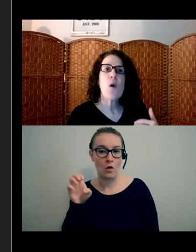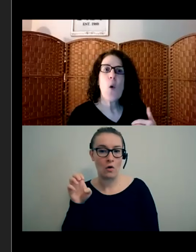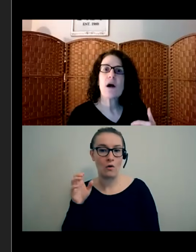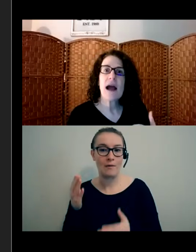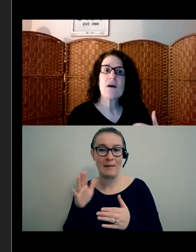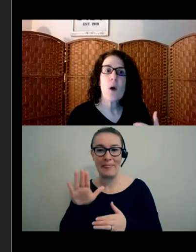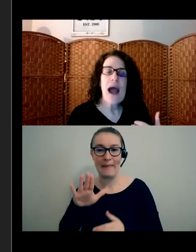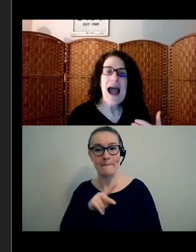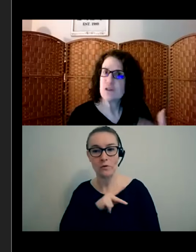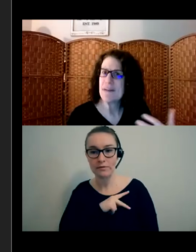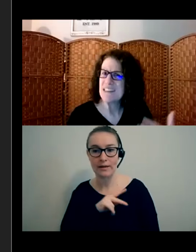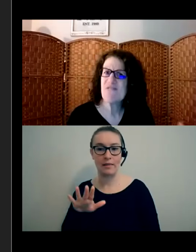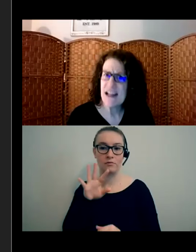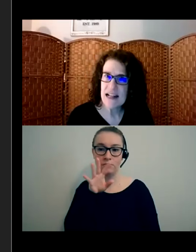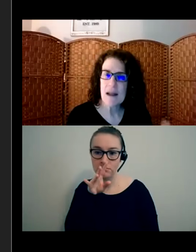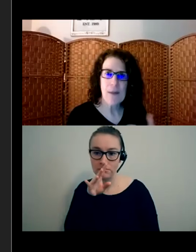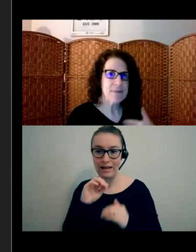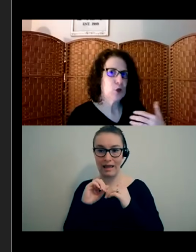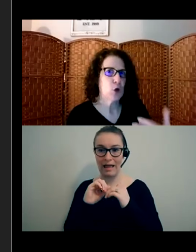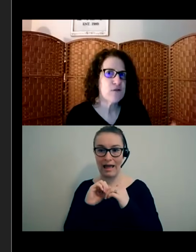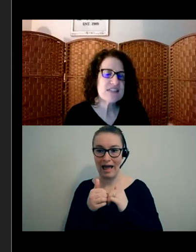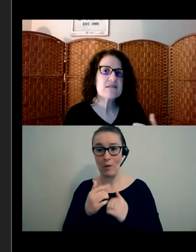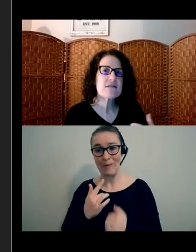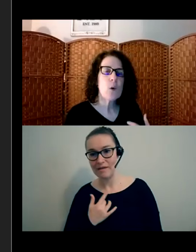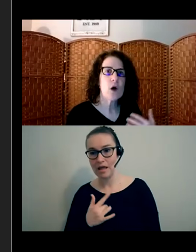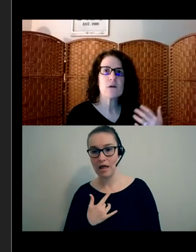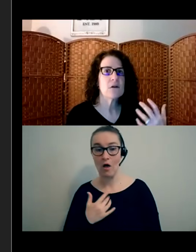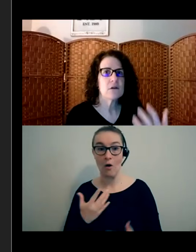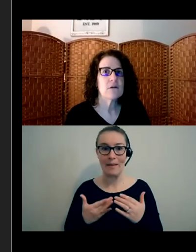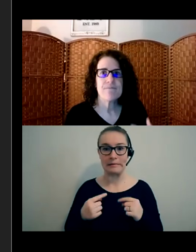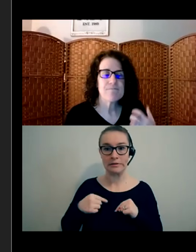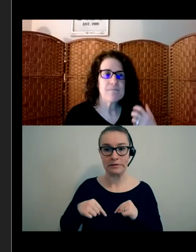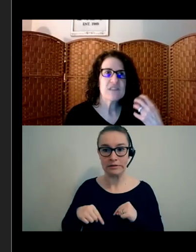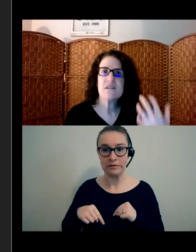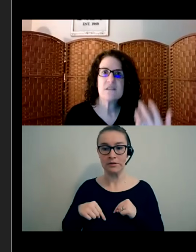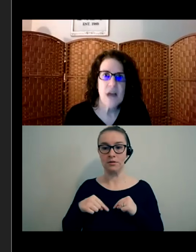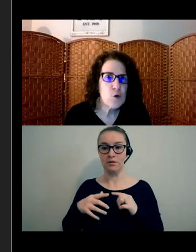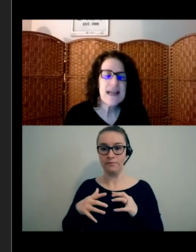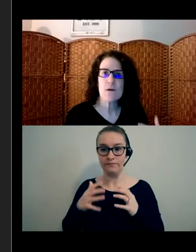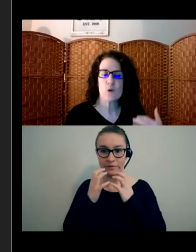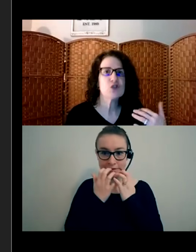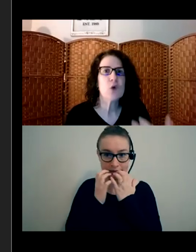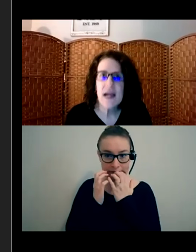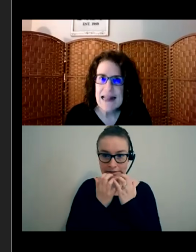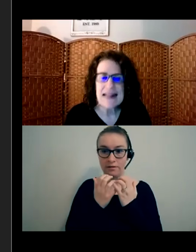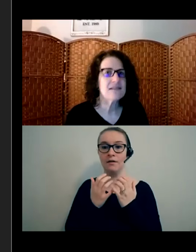or how somebody's feeling -- they might be nervous, or stuttering, or struggling.